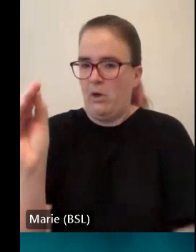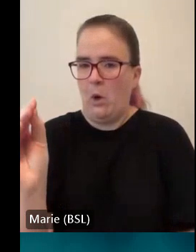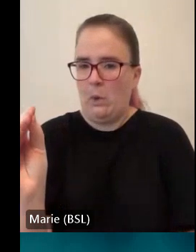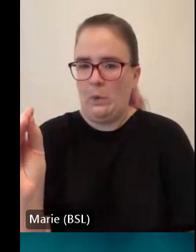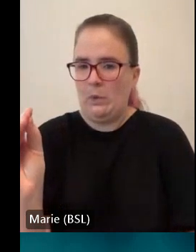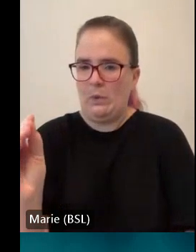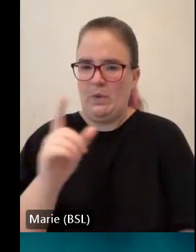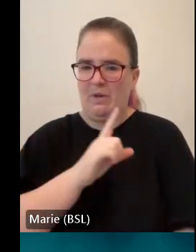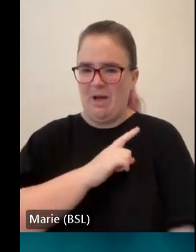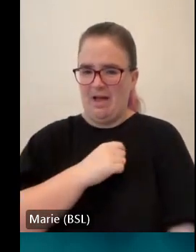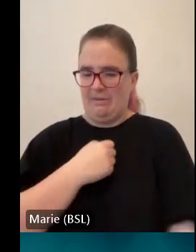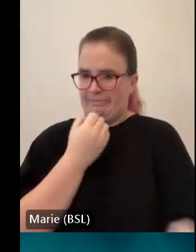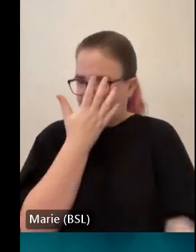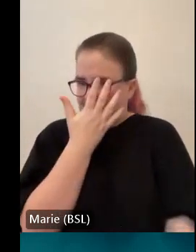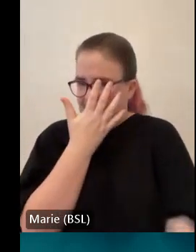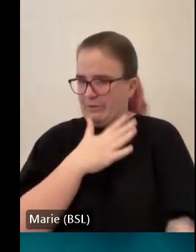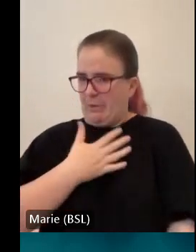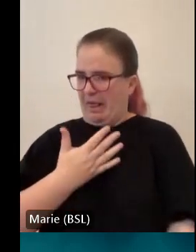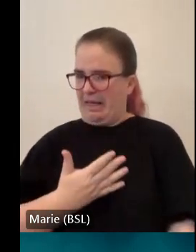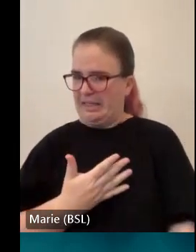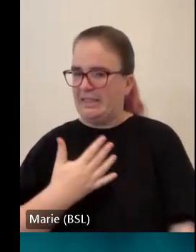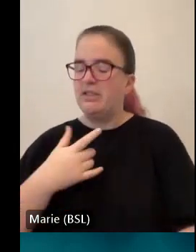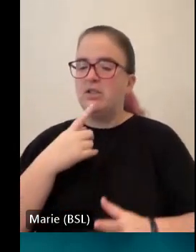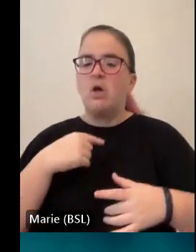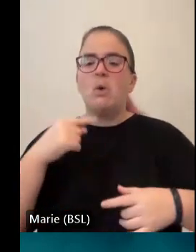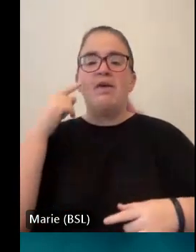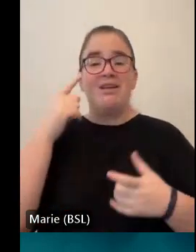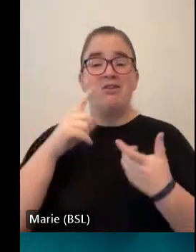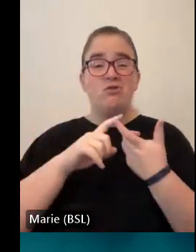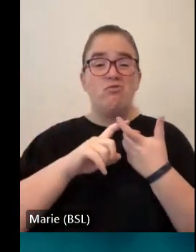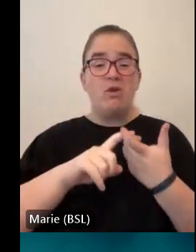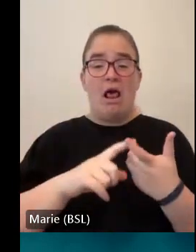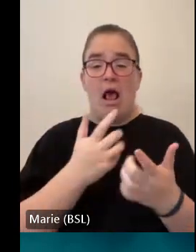So we rely a lot on other people reporting on behalf of victims.